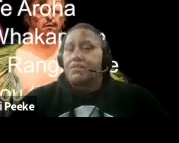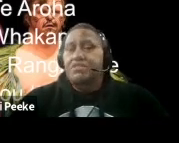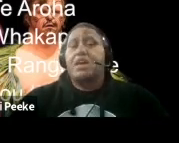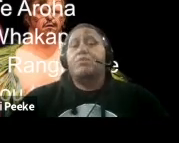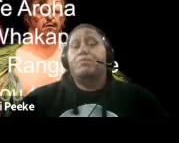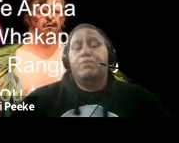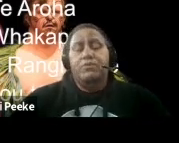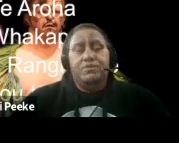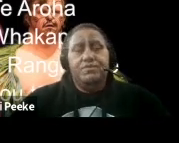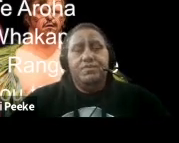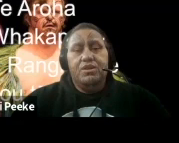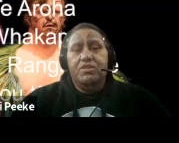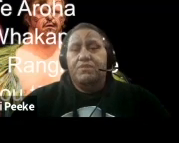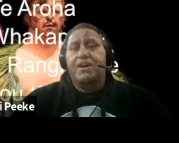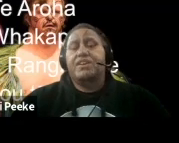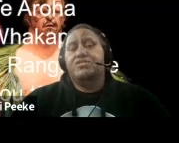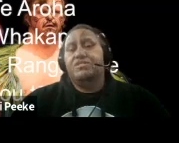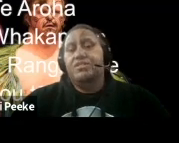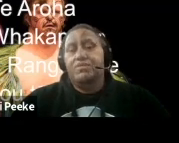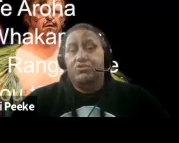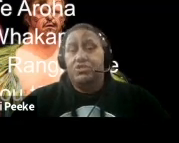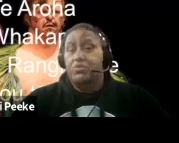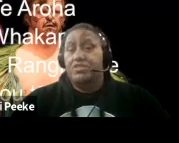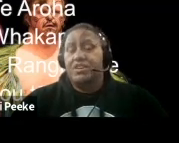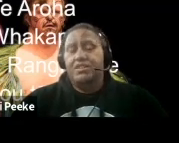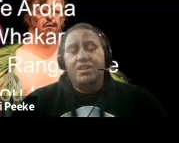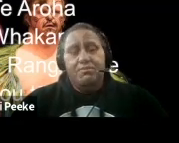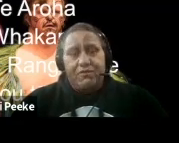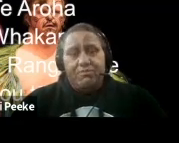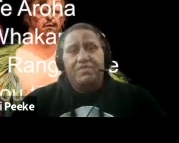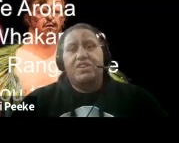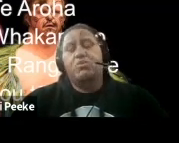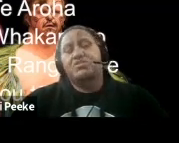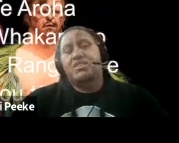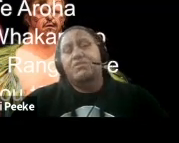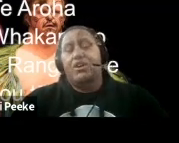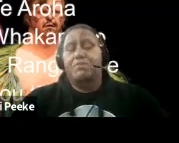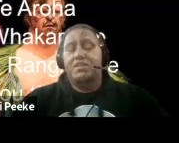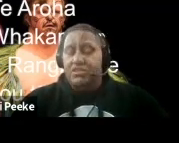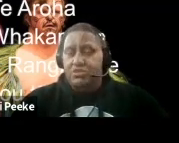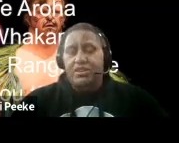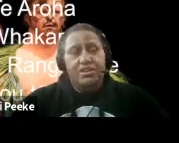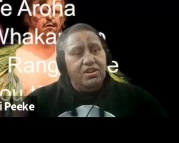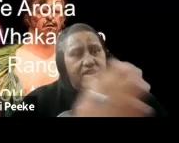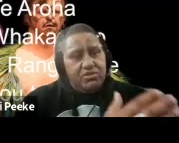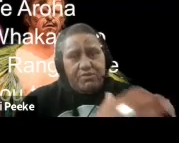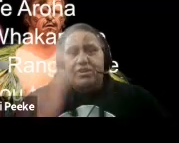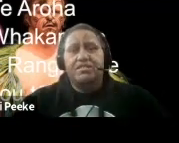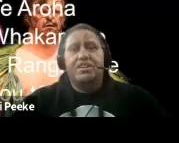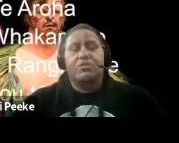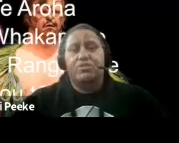and disabled people with the foundation of the Treaty of Waitangi. But thank you once again for opening this hui to everybody. Tēnā koutou, tēnā koutou, tēnā tatou katoa.